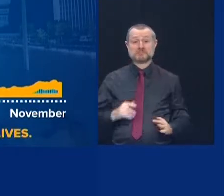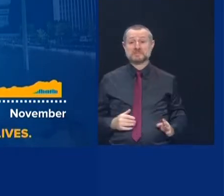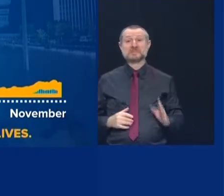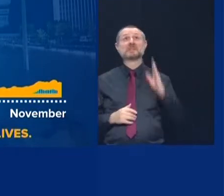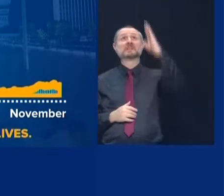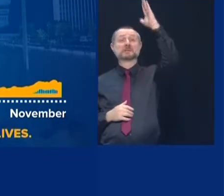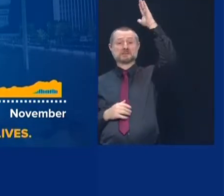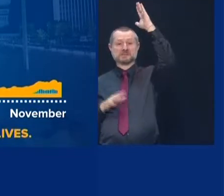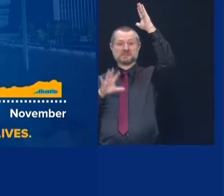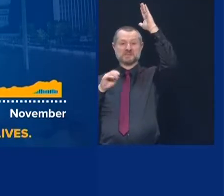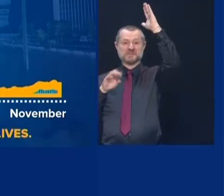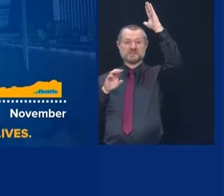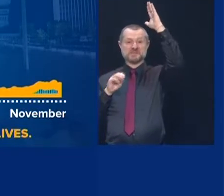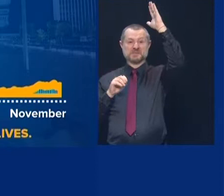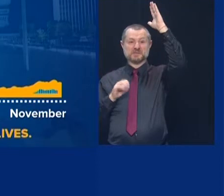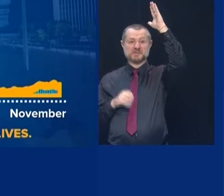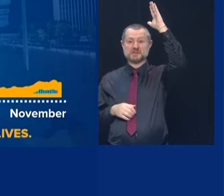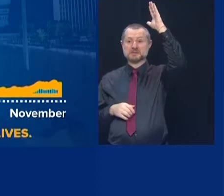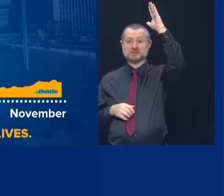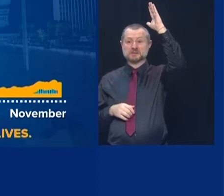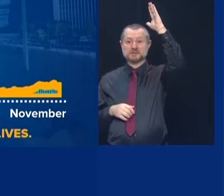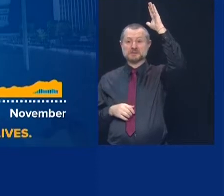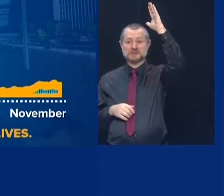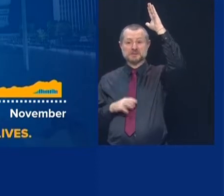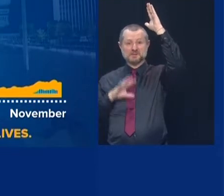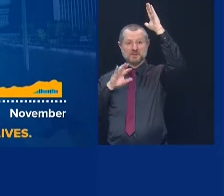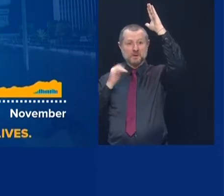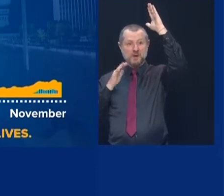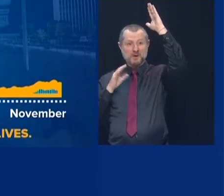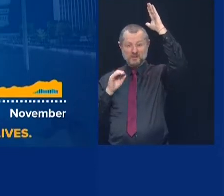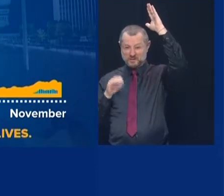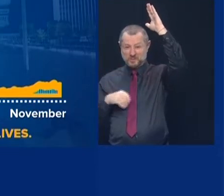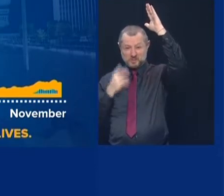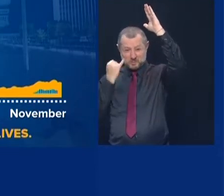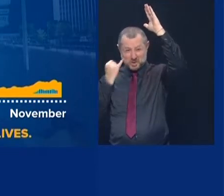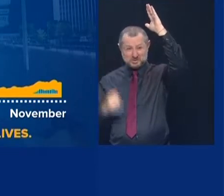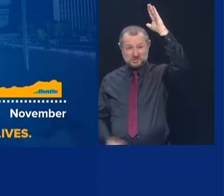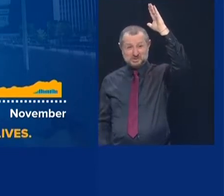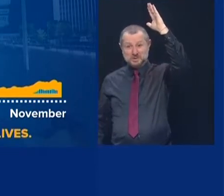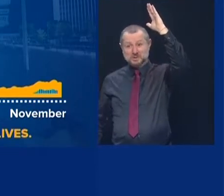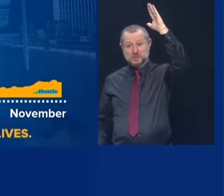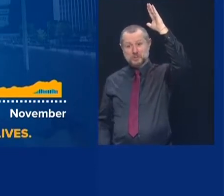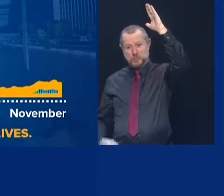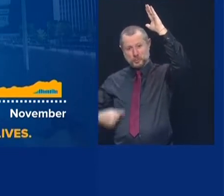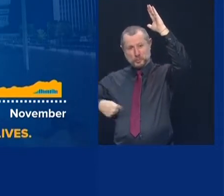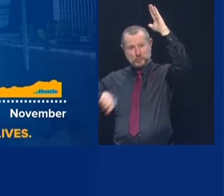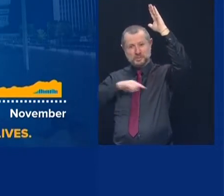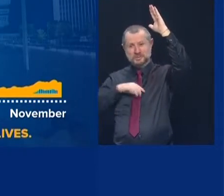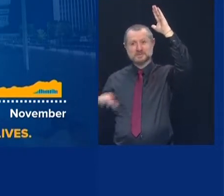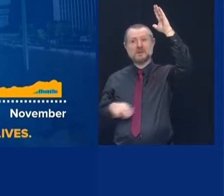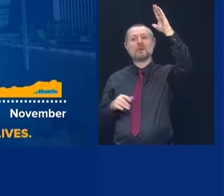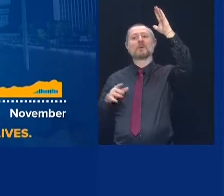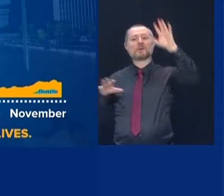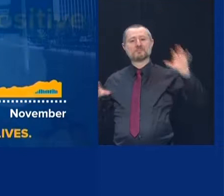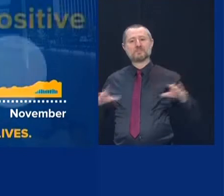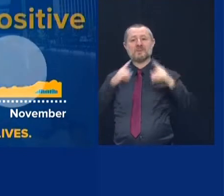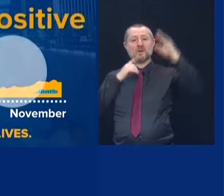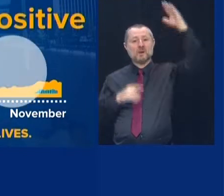TREMENDOUS ENERGY AND EFFORT AND LOSS AND PAIN. WE WERE AT A 50% INFECTION RATE.